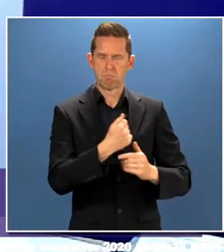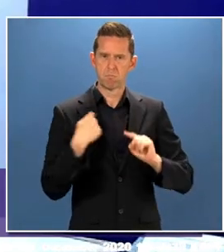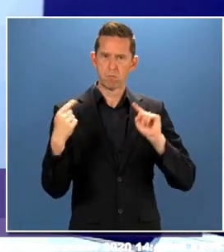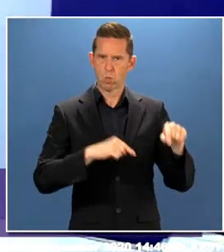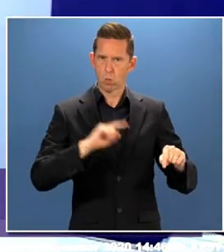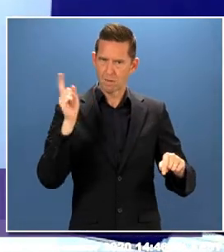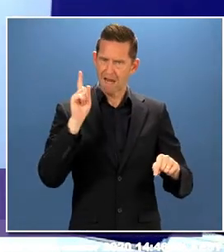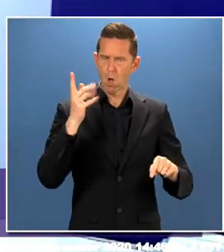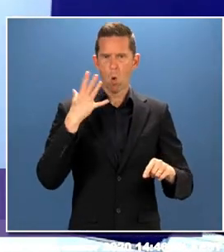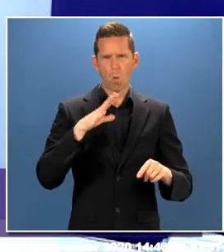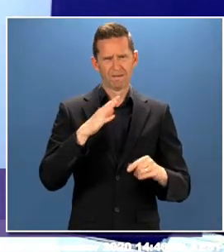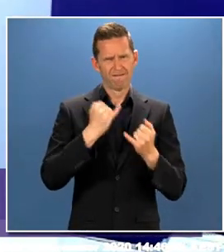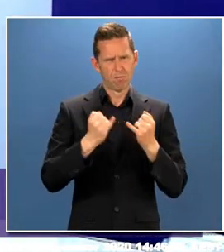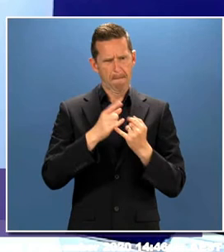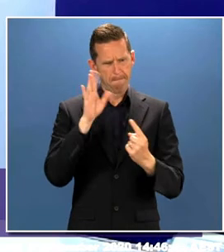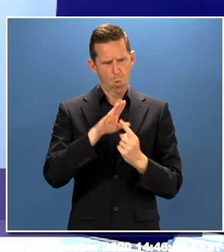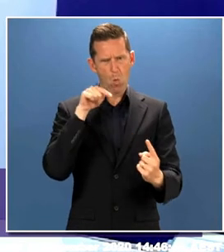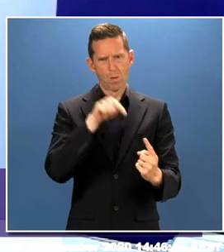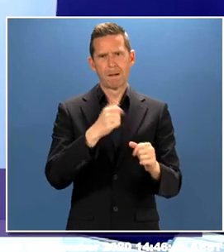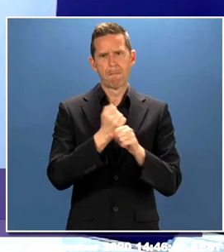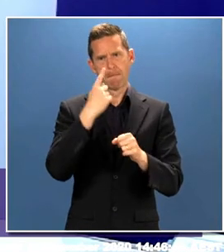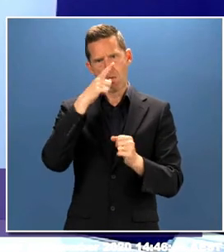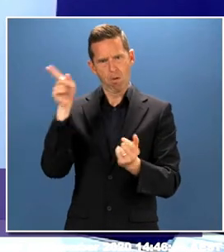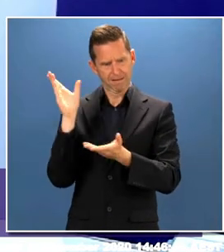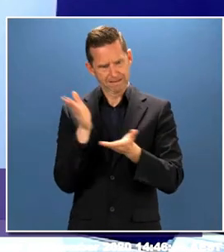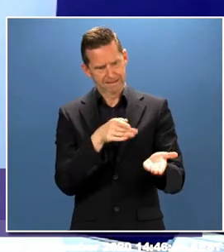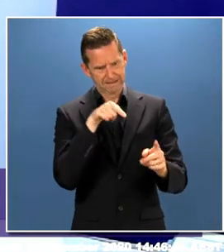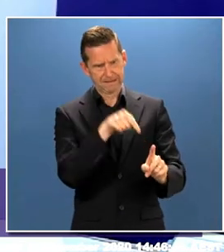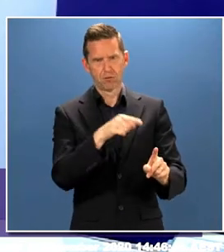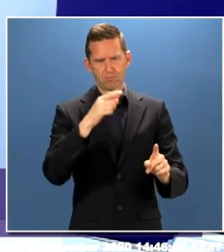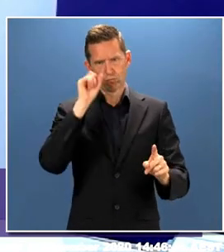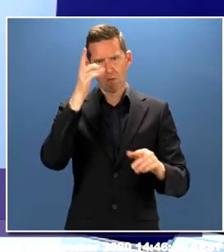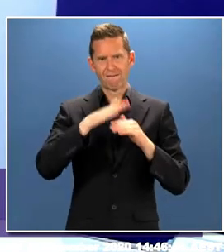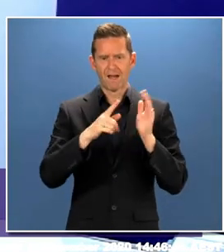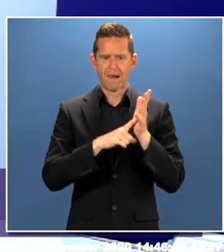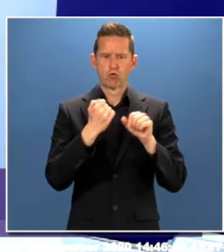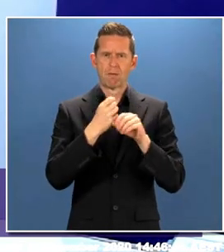a light on this very important part of our communities. Thank you for your time and for listening to us.